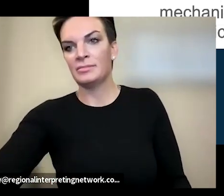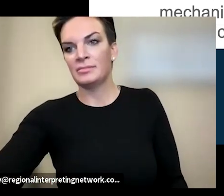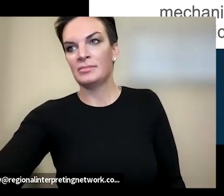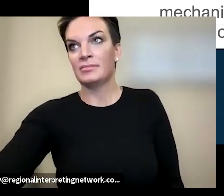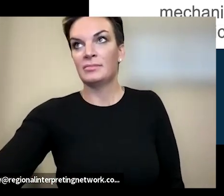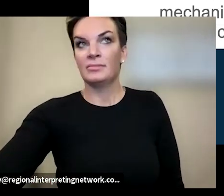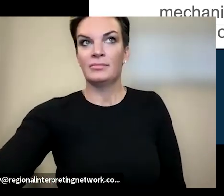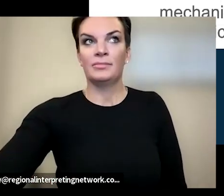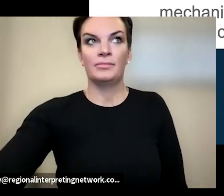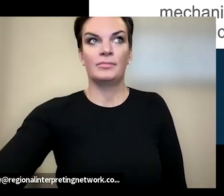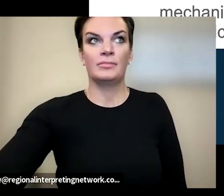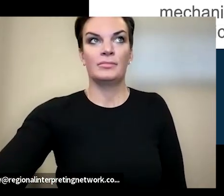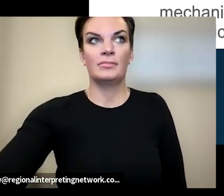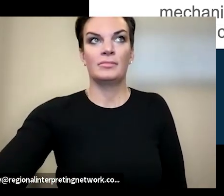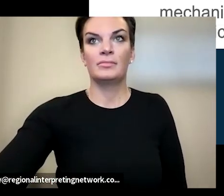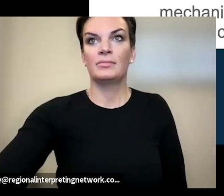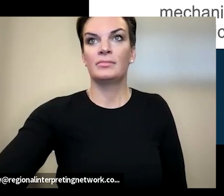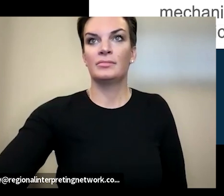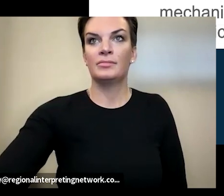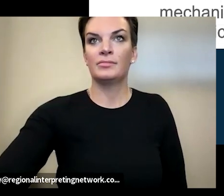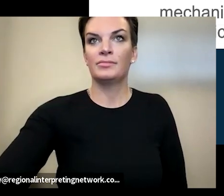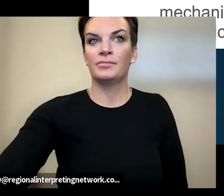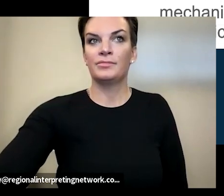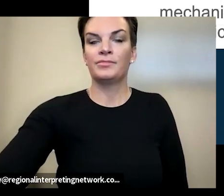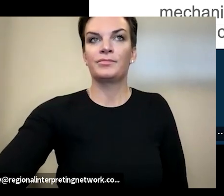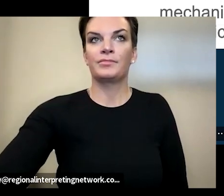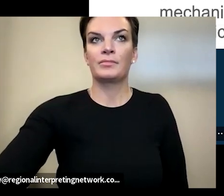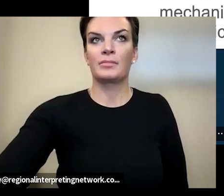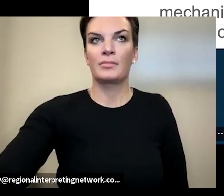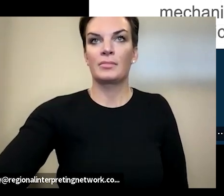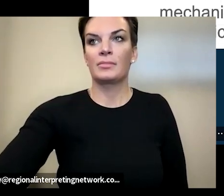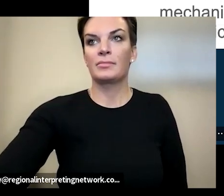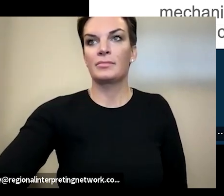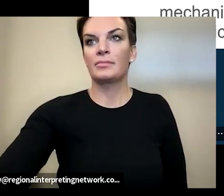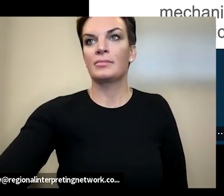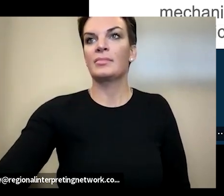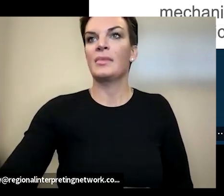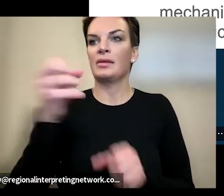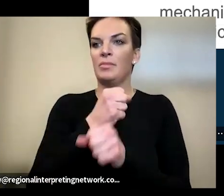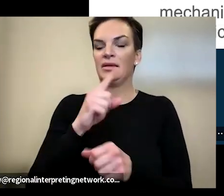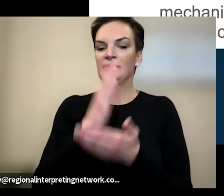contraindicated prescribed medications that can exacerbate symptoms. So, it's not unusual and